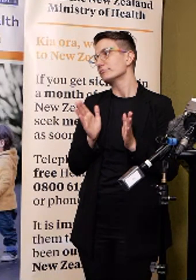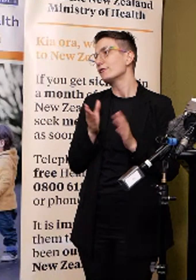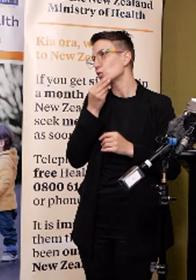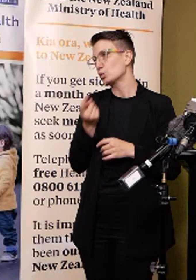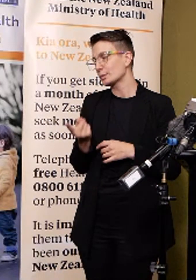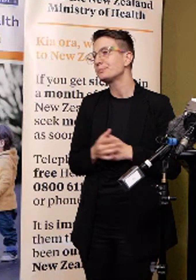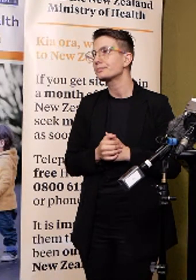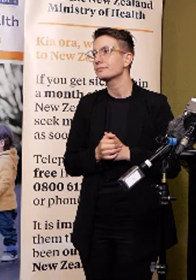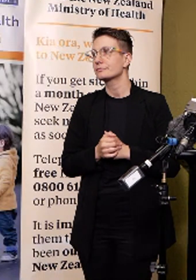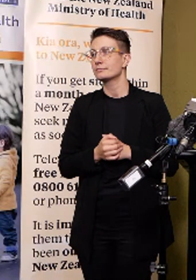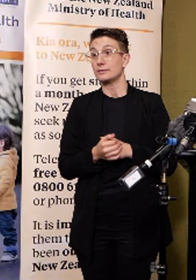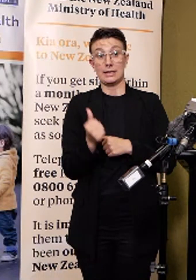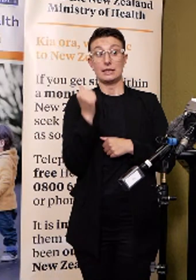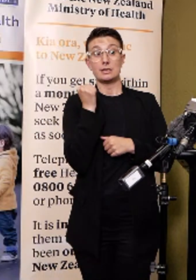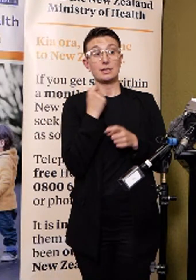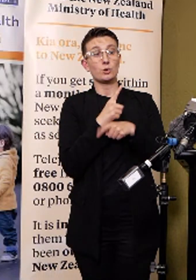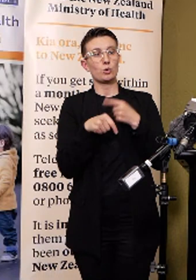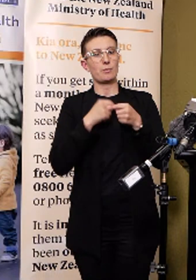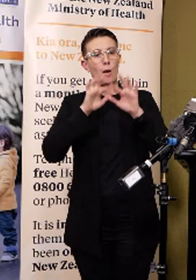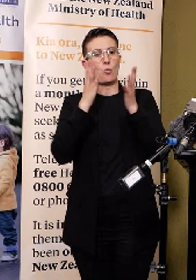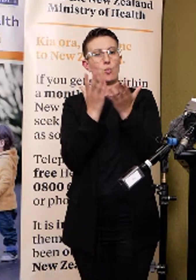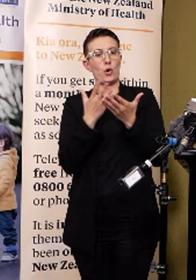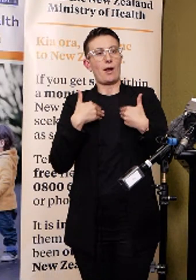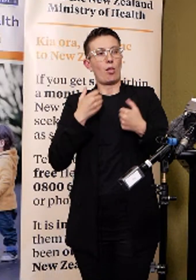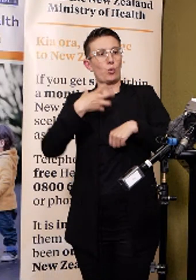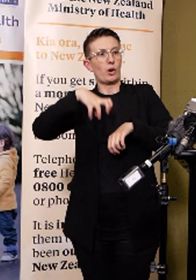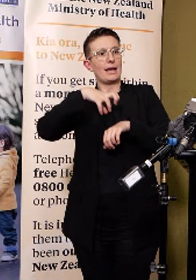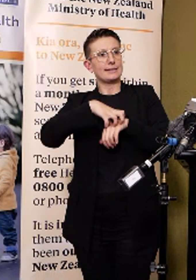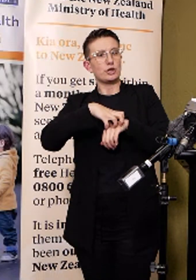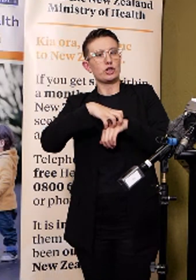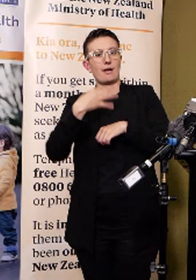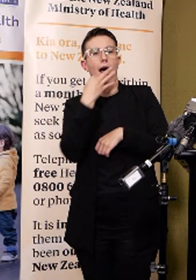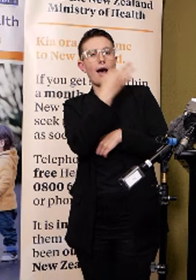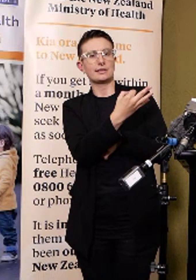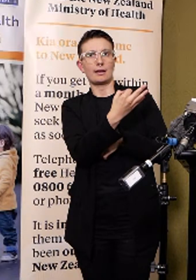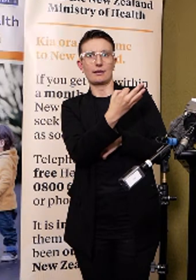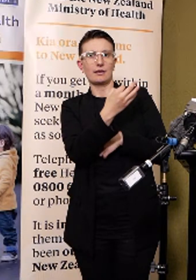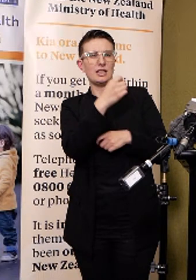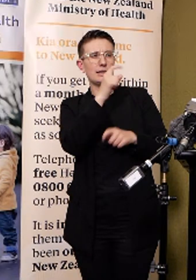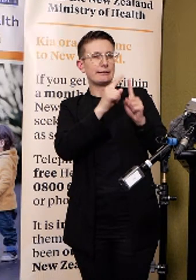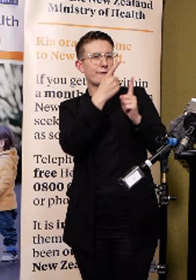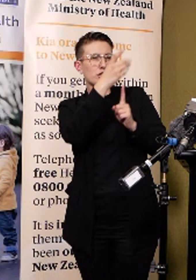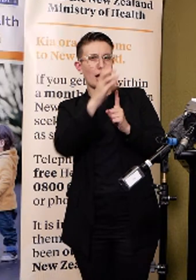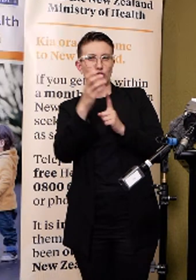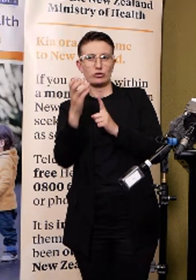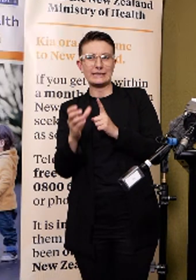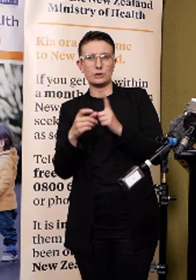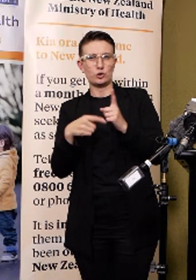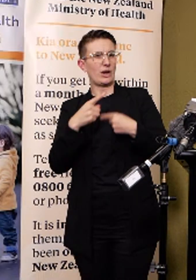asking countries to be aggressive in their response to this. Would you call New Zealand's response aggressive?